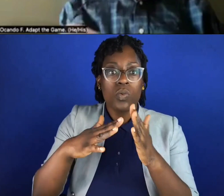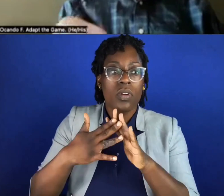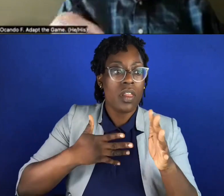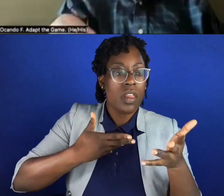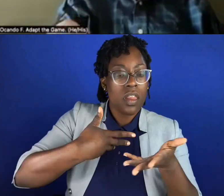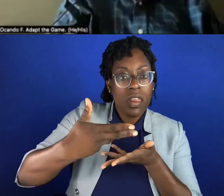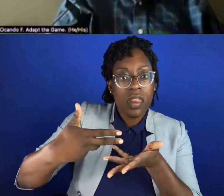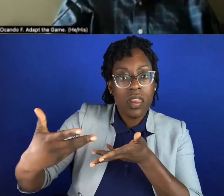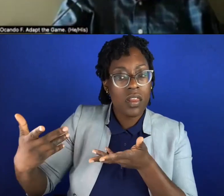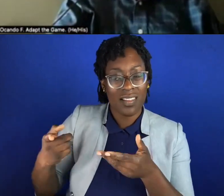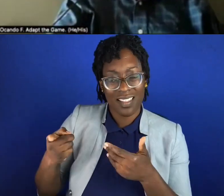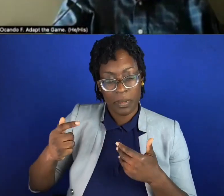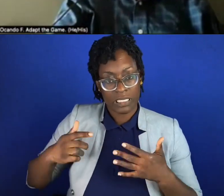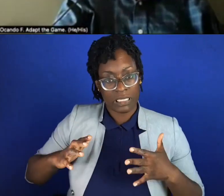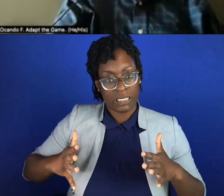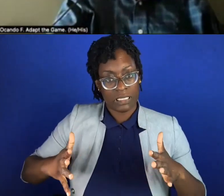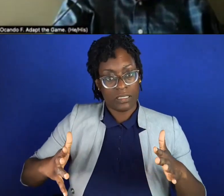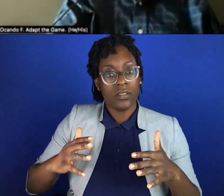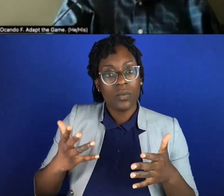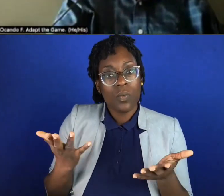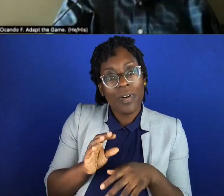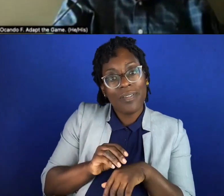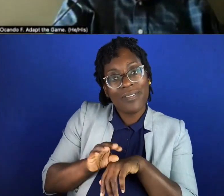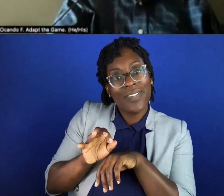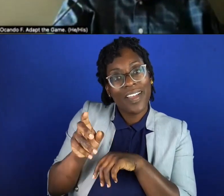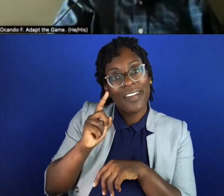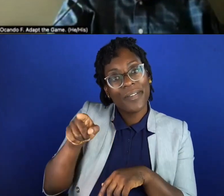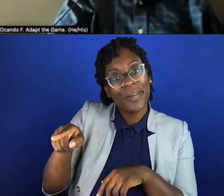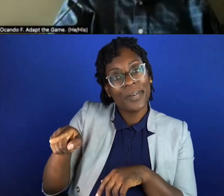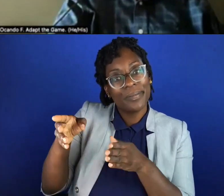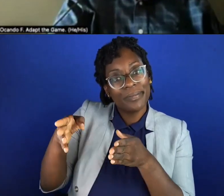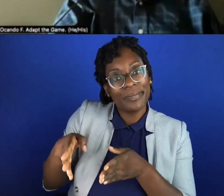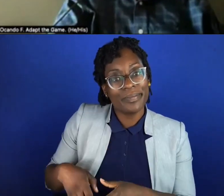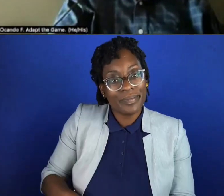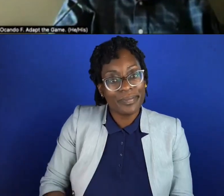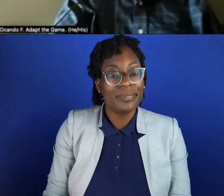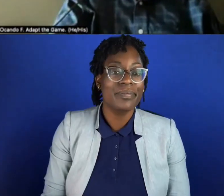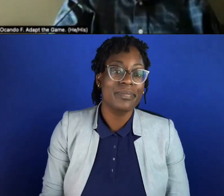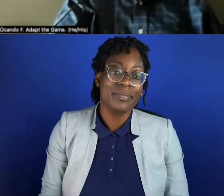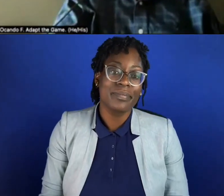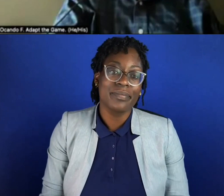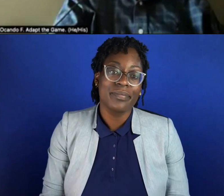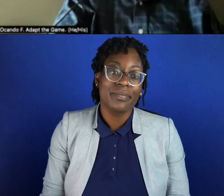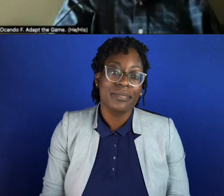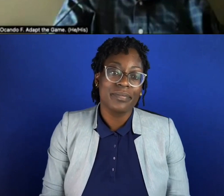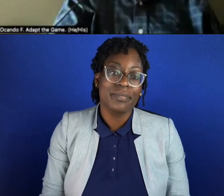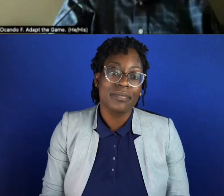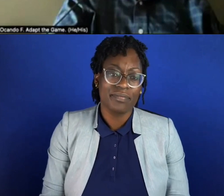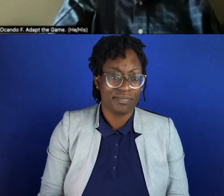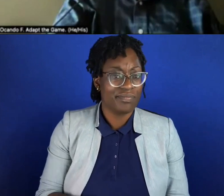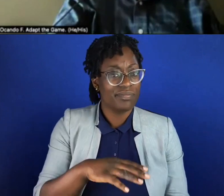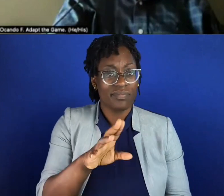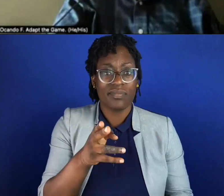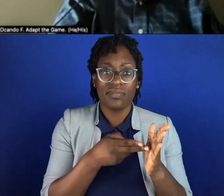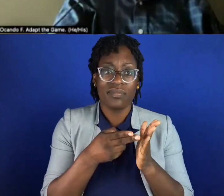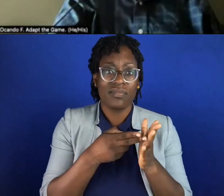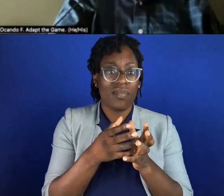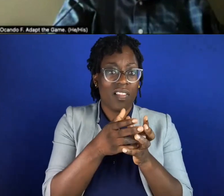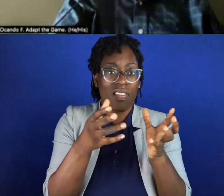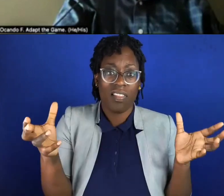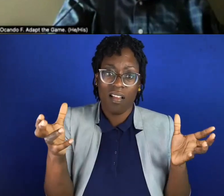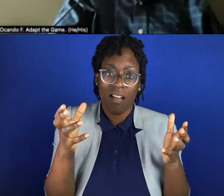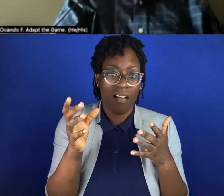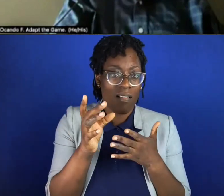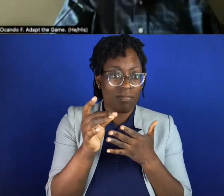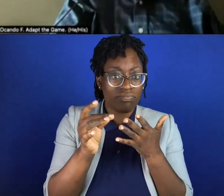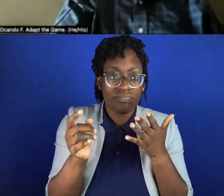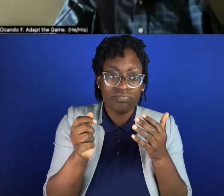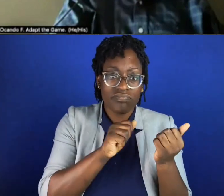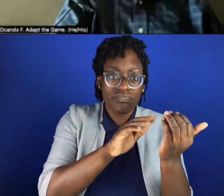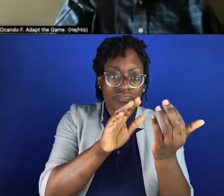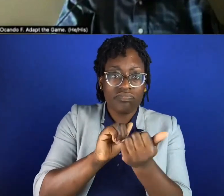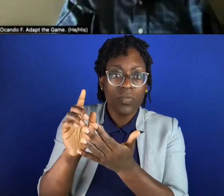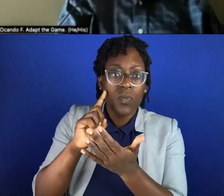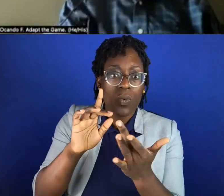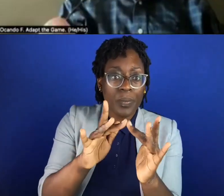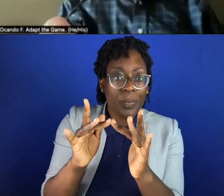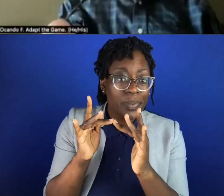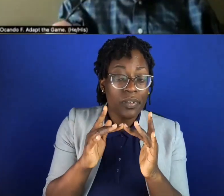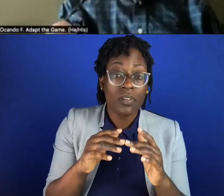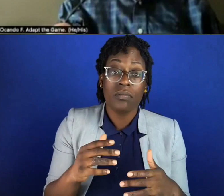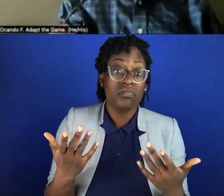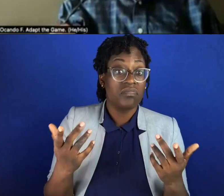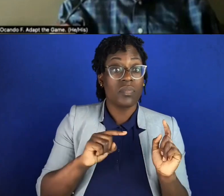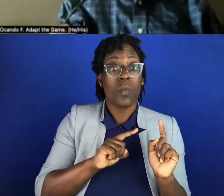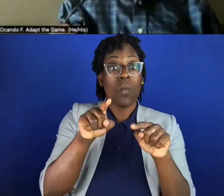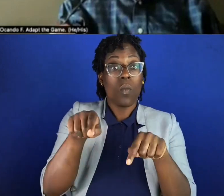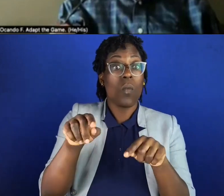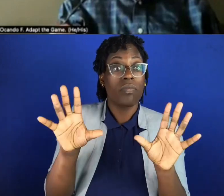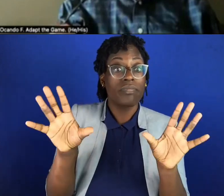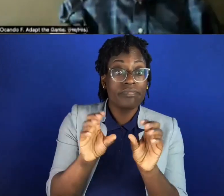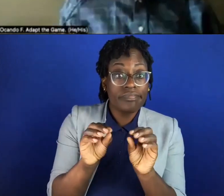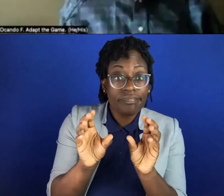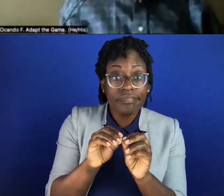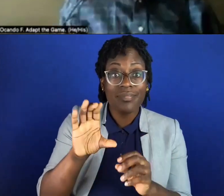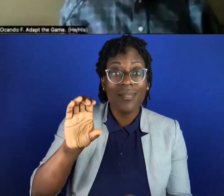There are a lot of different ways you can network. You can network at conferences, online